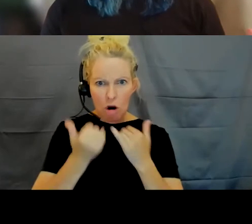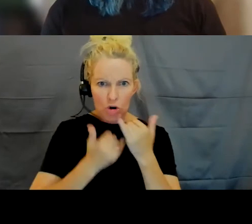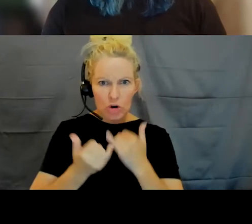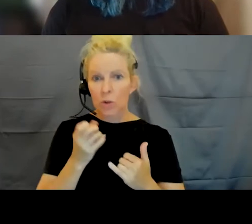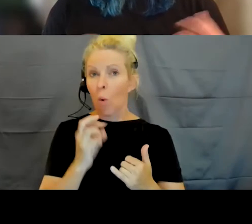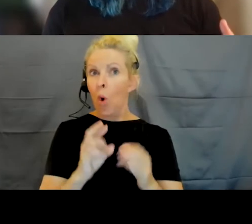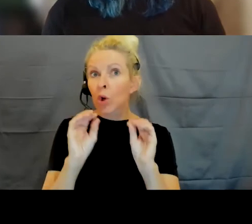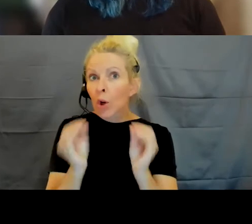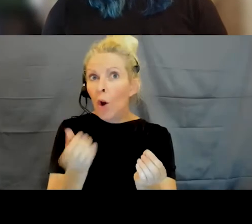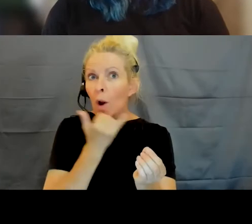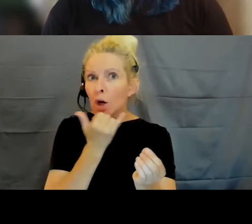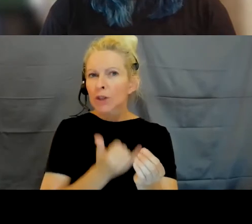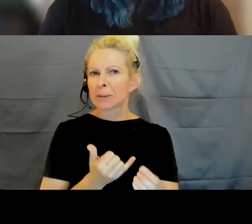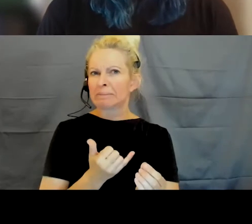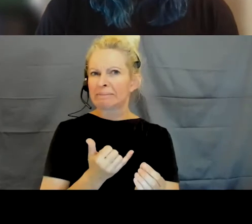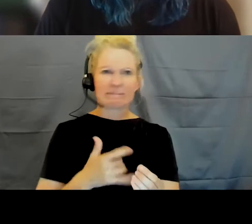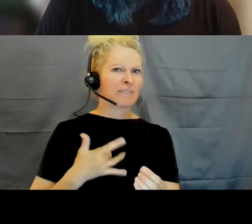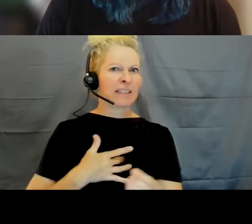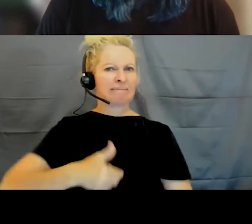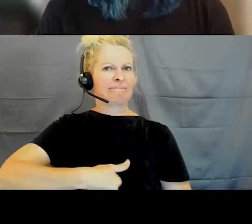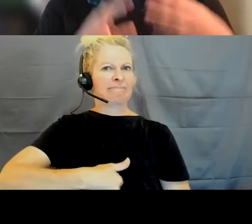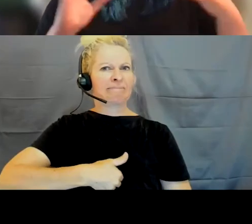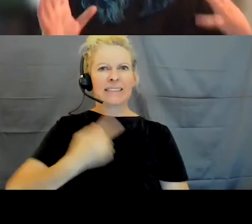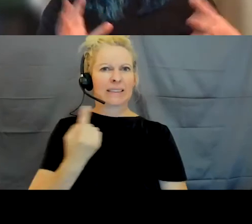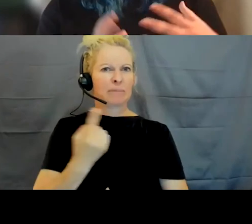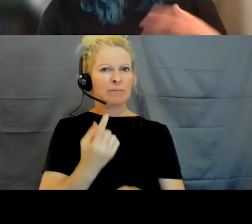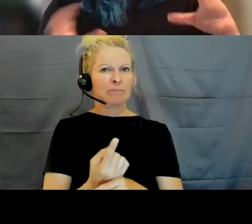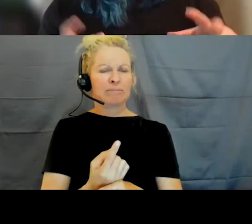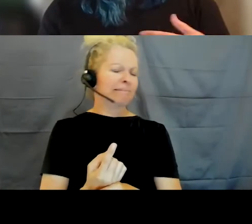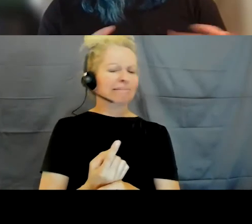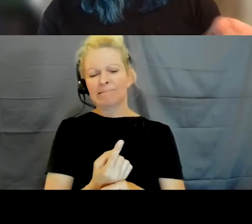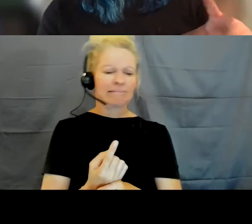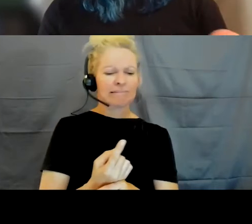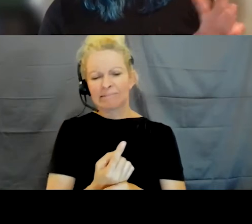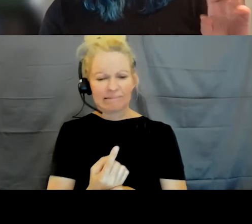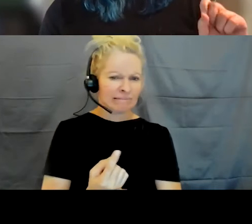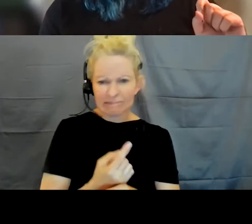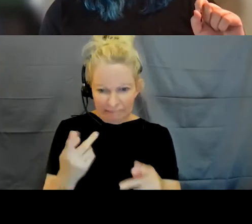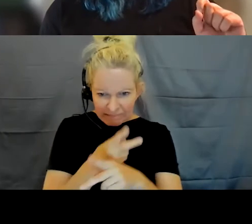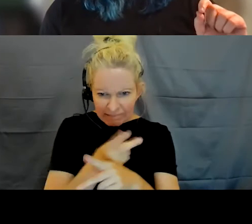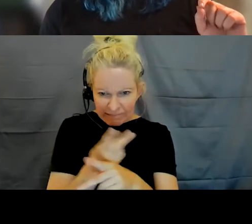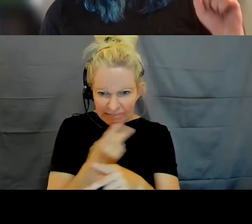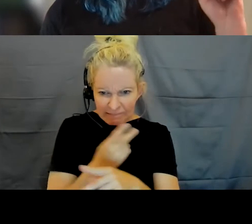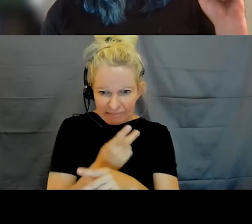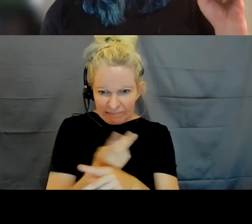errors, which is may be more, right? This might trigger this. We want to double check, so we go